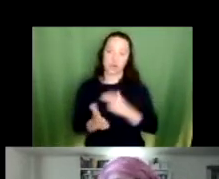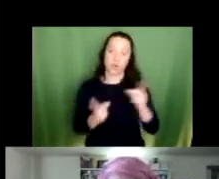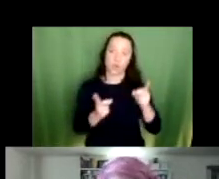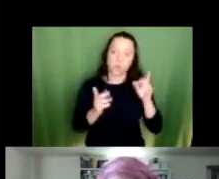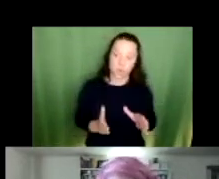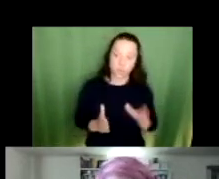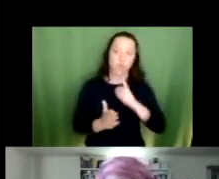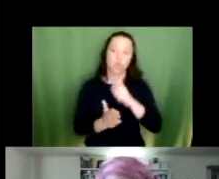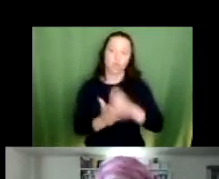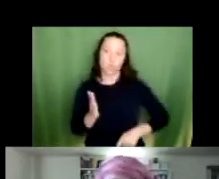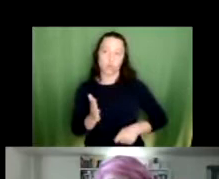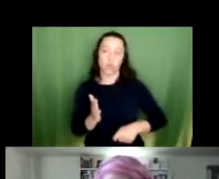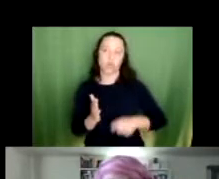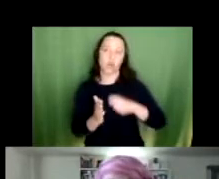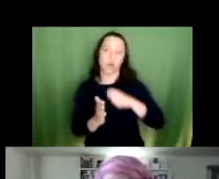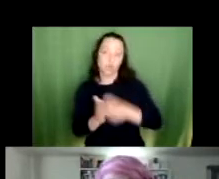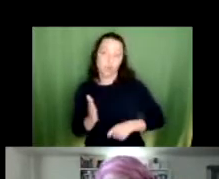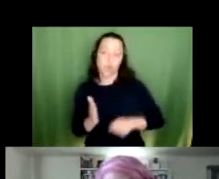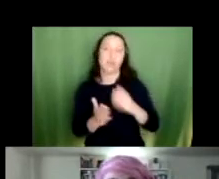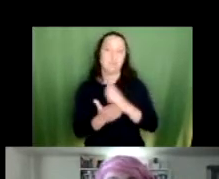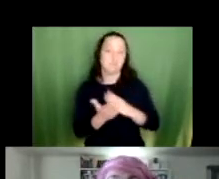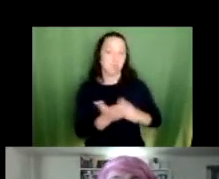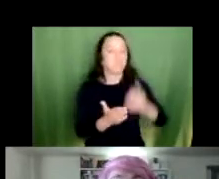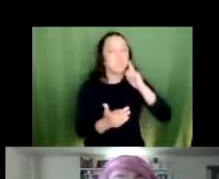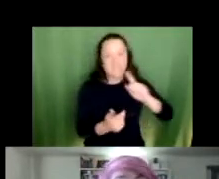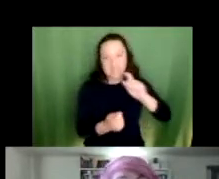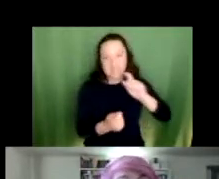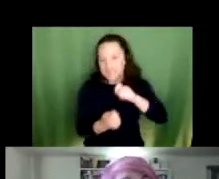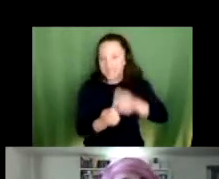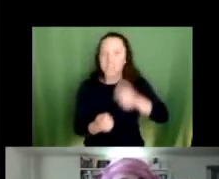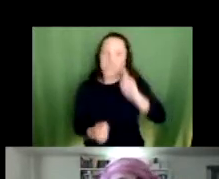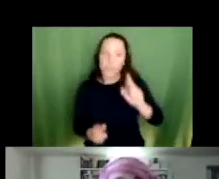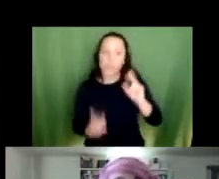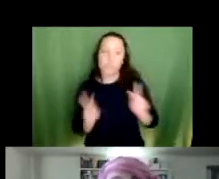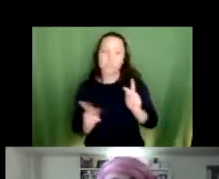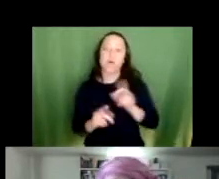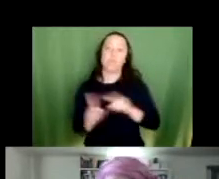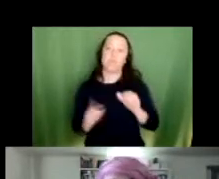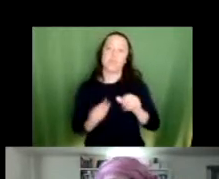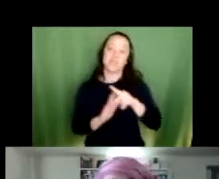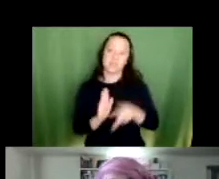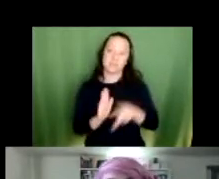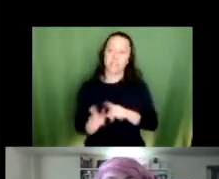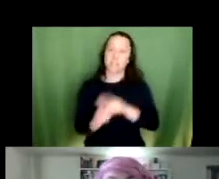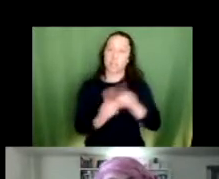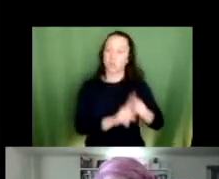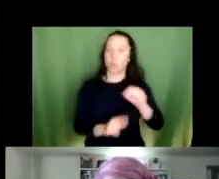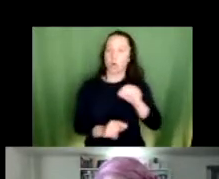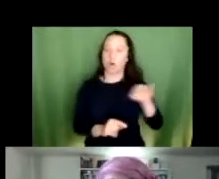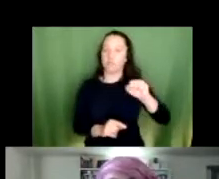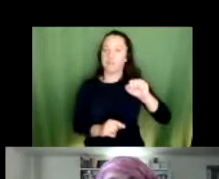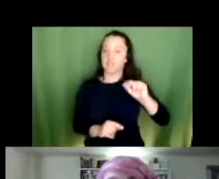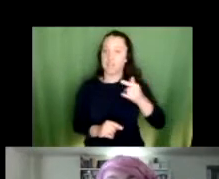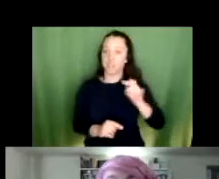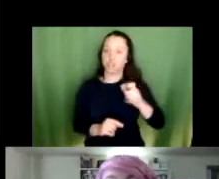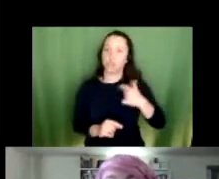our actors in the communities. This also extends offstage. We have a large community of volunteers